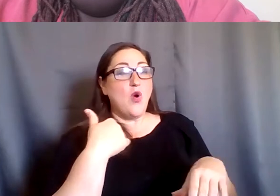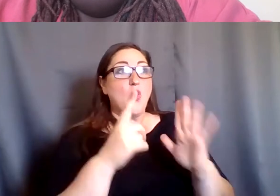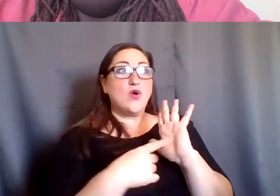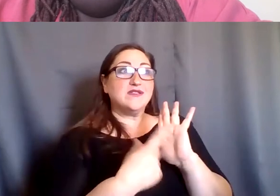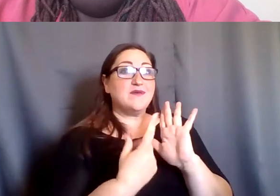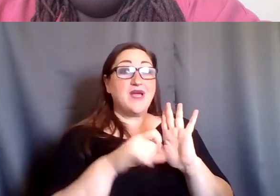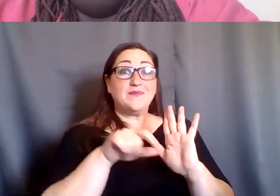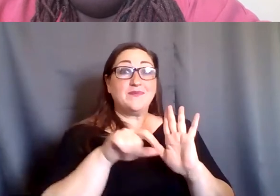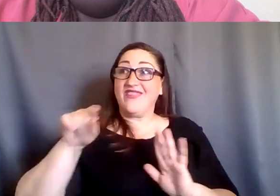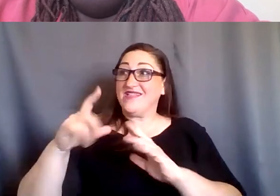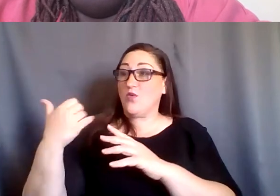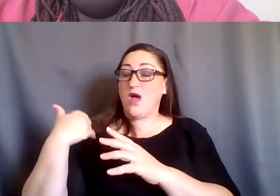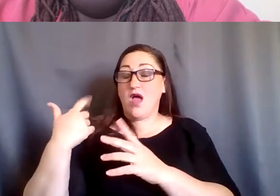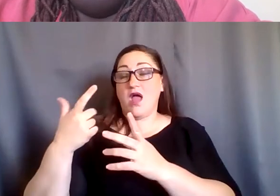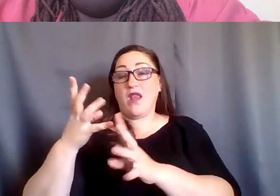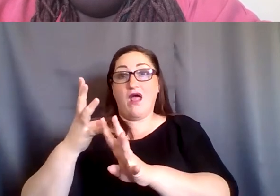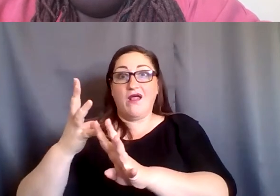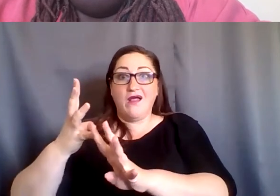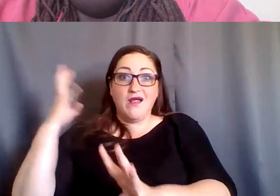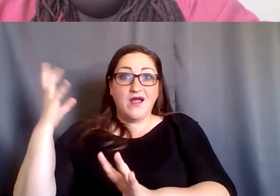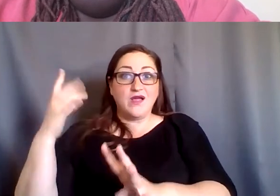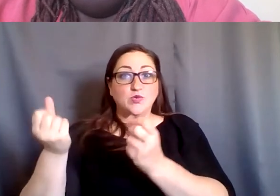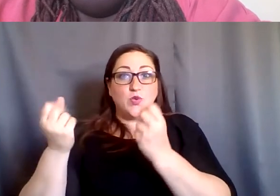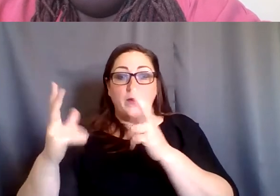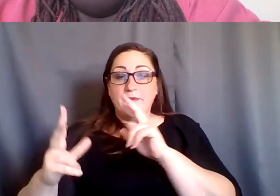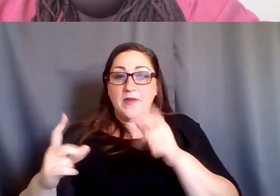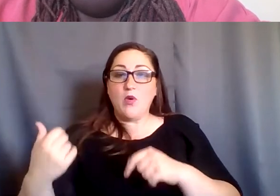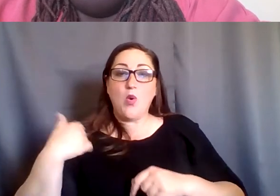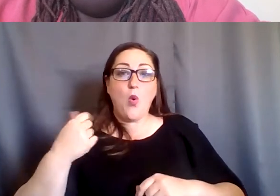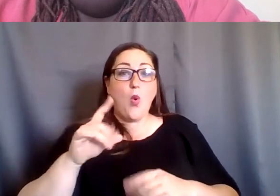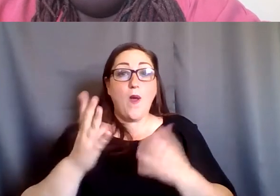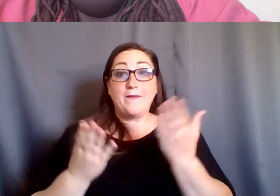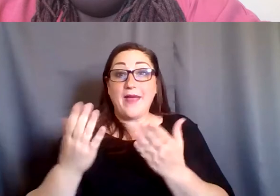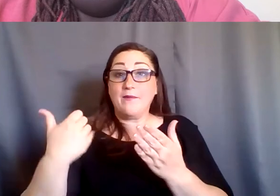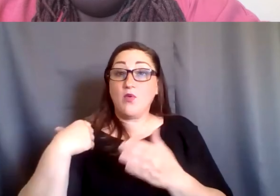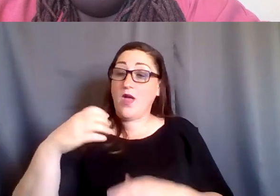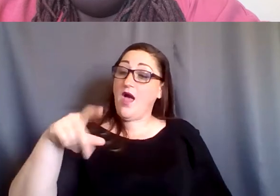traditionally, is something that didn’t work for me but it’s been made more accessible now.